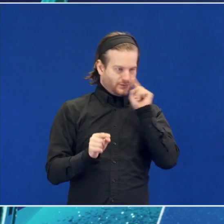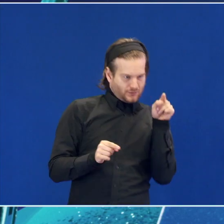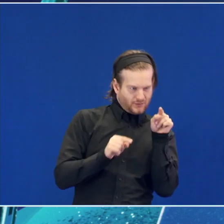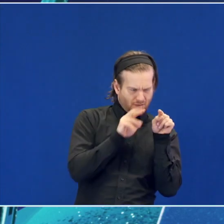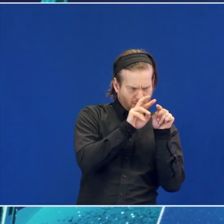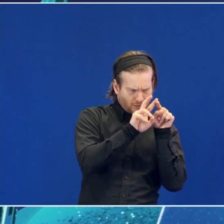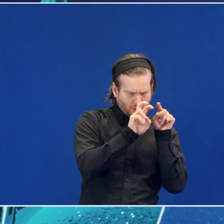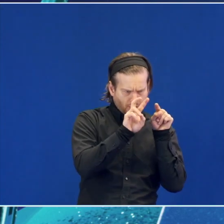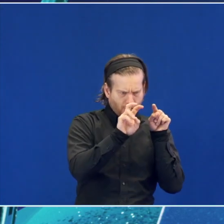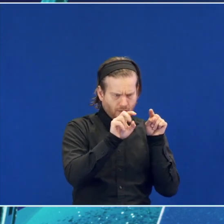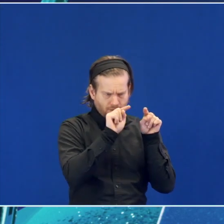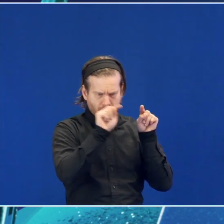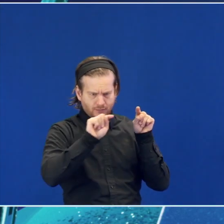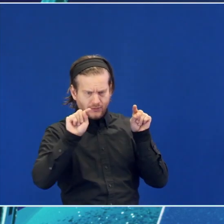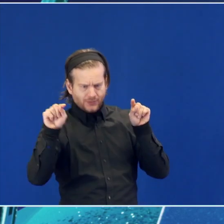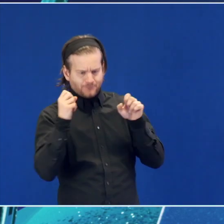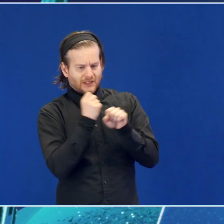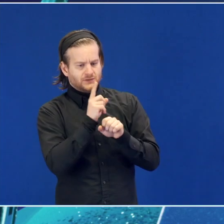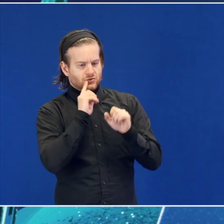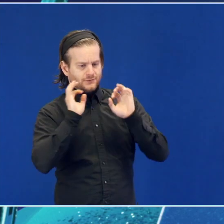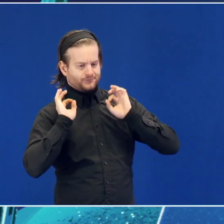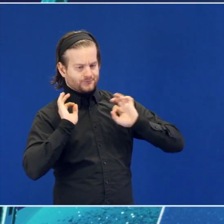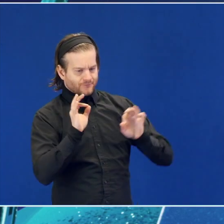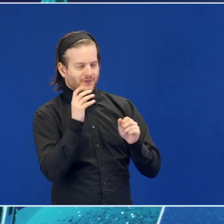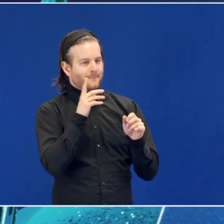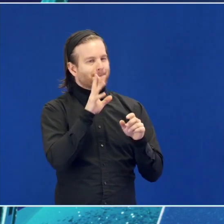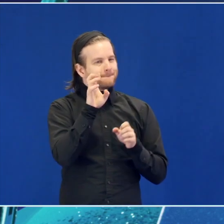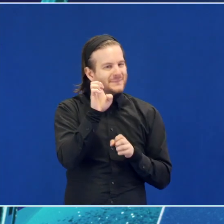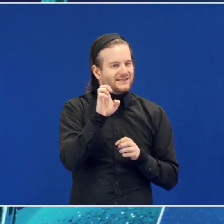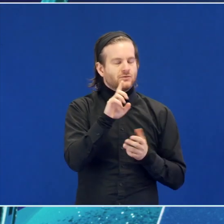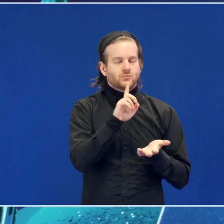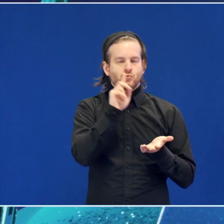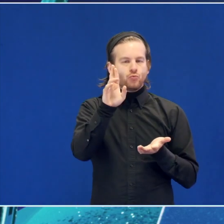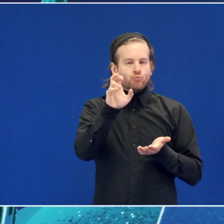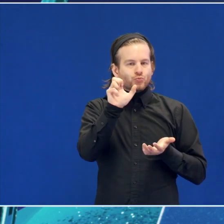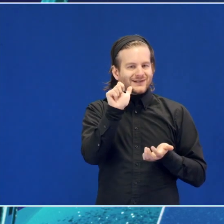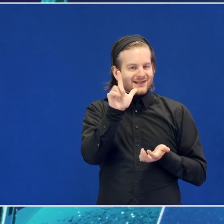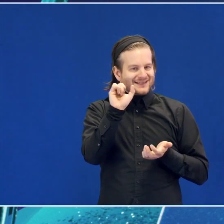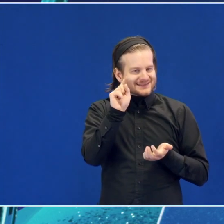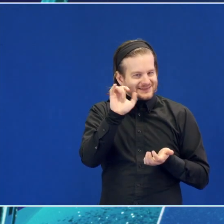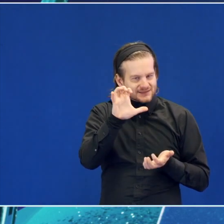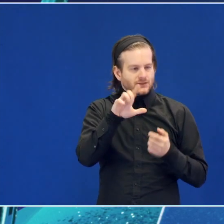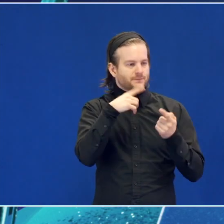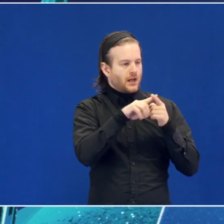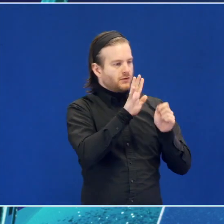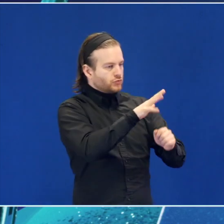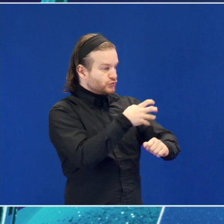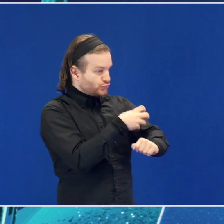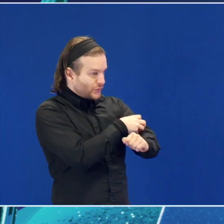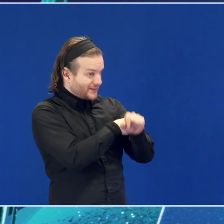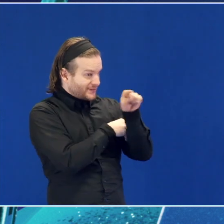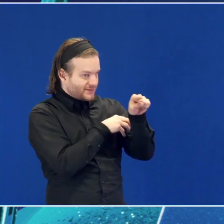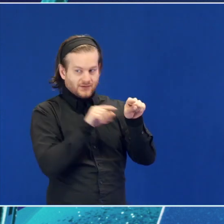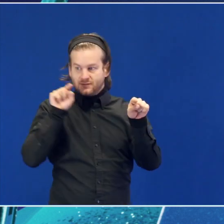about what their strengths and weaknesses are. Yumeng, I'm wondering from your research, because you were looking a lot at the ways